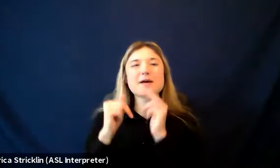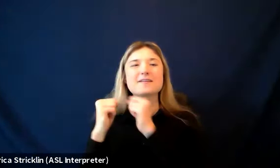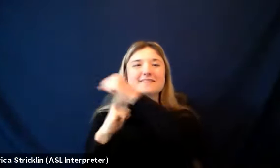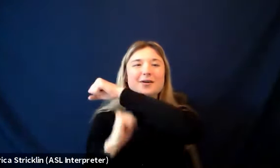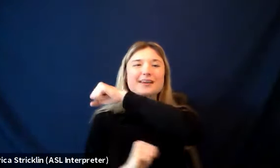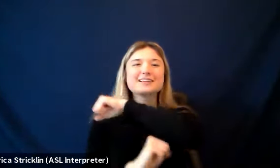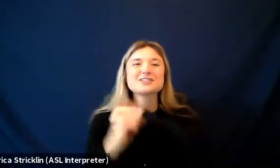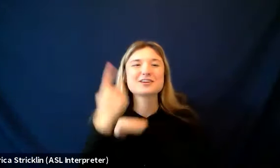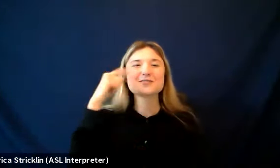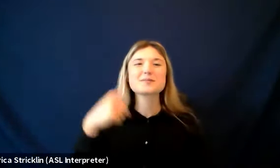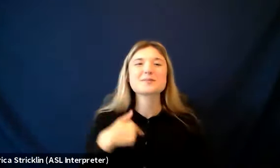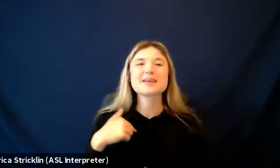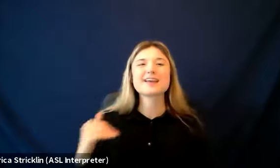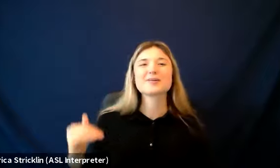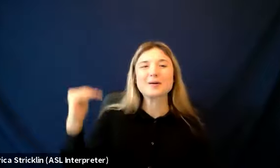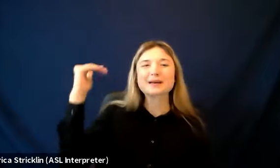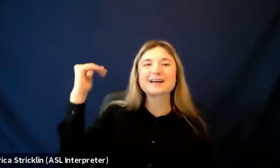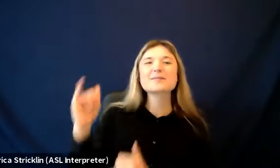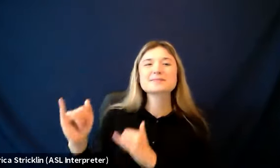Growing up, similar to how looper was.